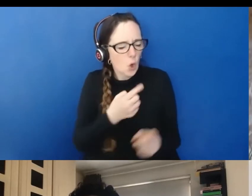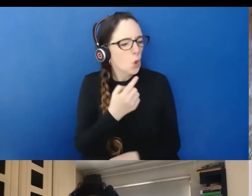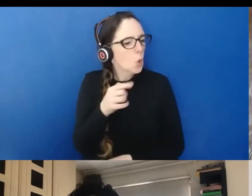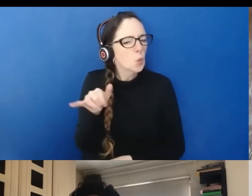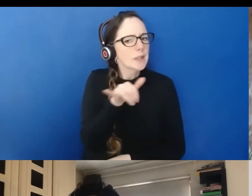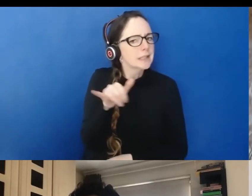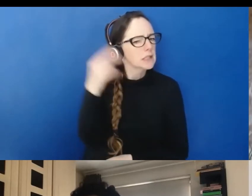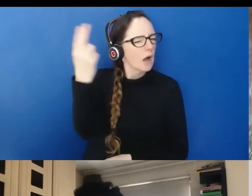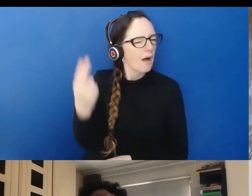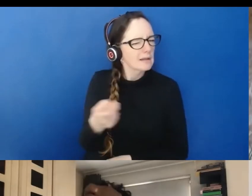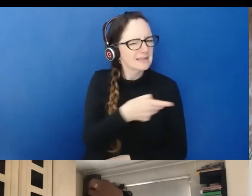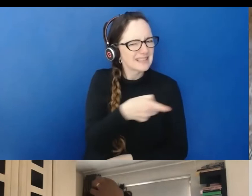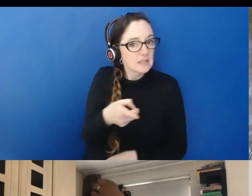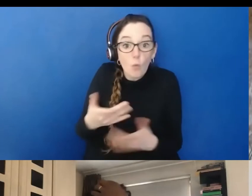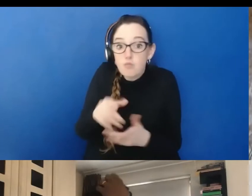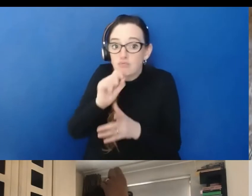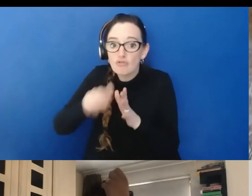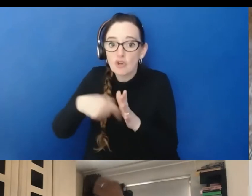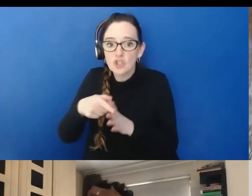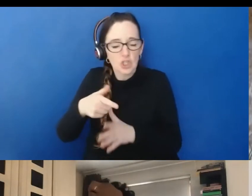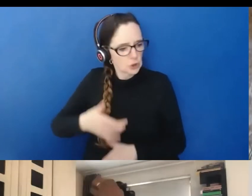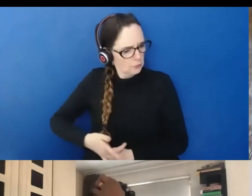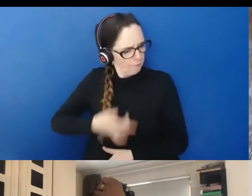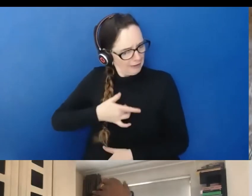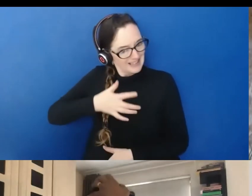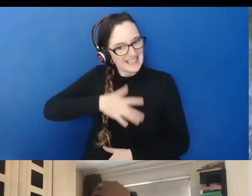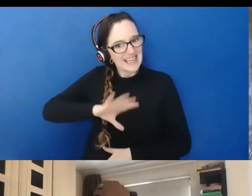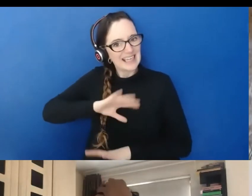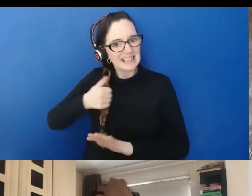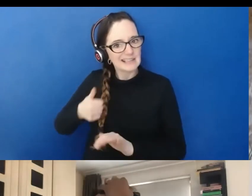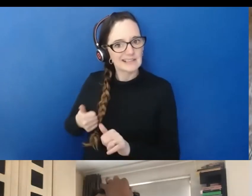or what are the projects that you think need to have the civility at this stage?